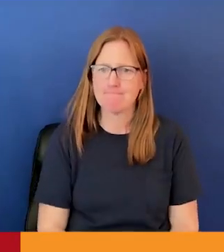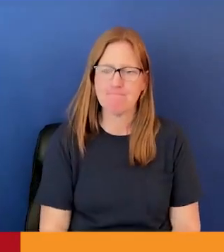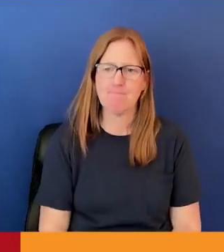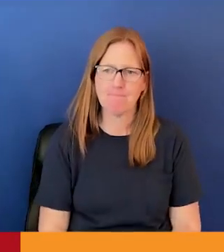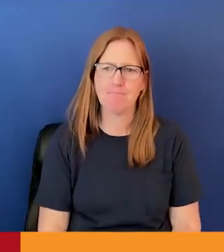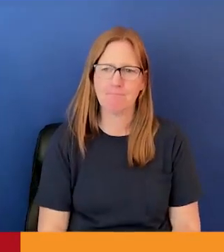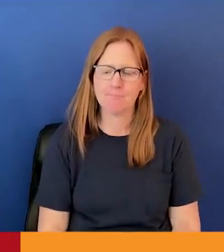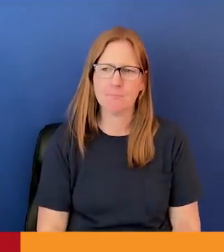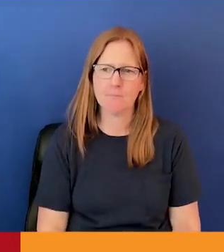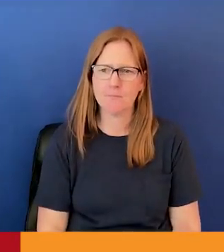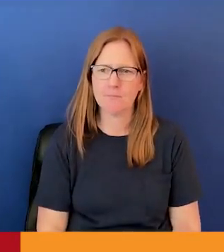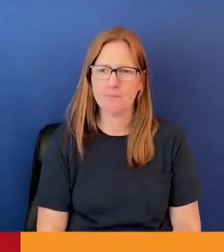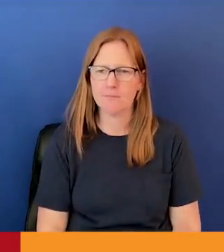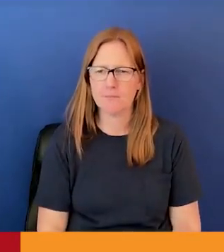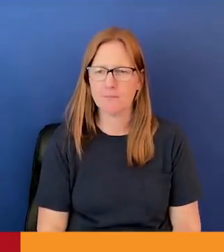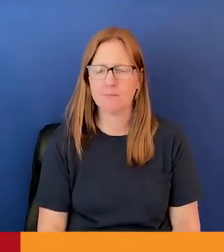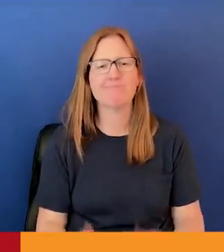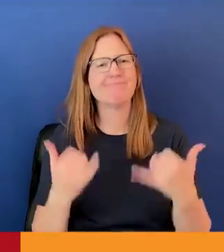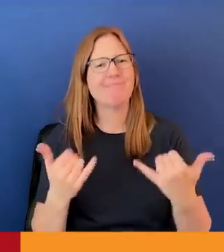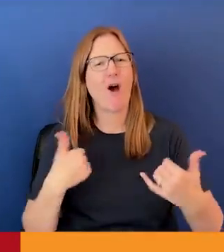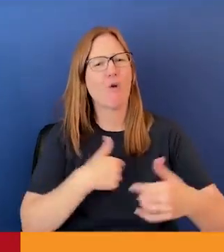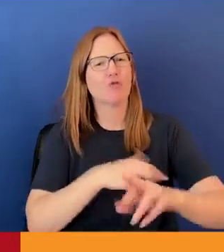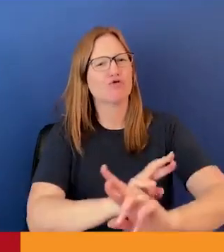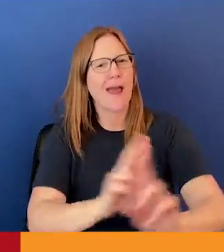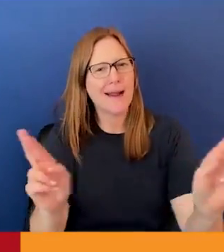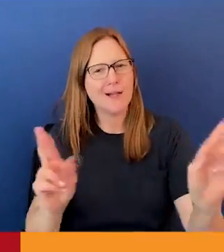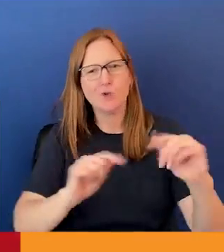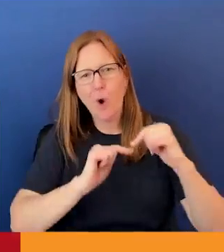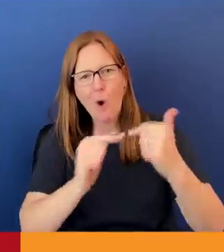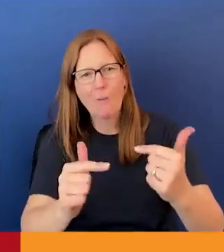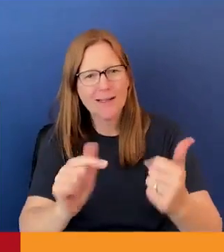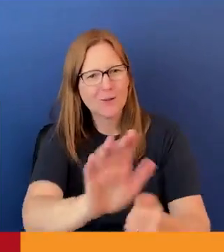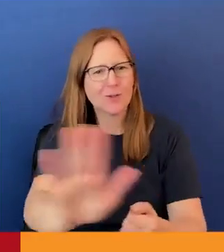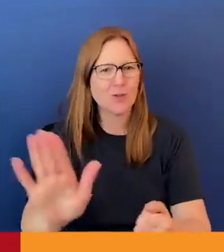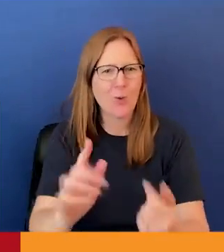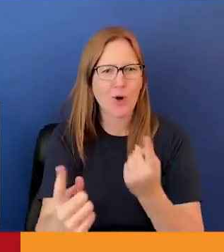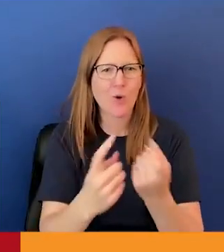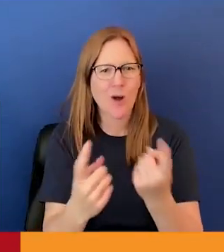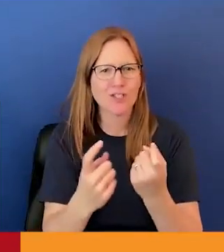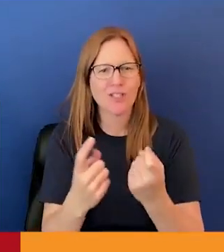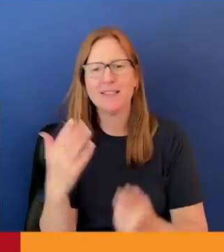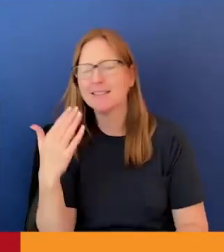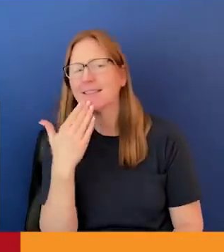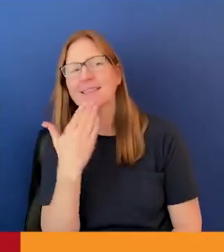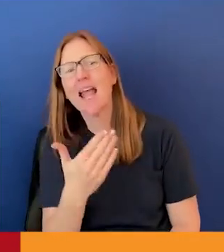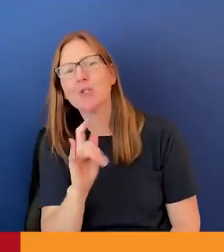I think we're ready now to open it to questions, [Camille Anoll-Hunter]: Thank you, Jennifer. [Jennifer Johnson]: that are coming in through the webinar.